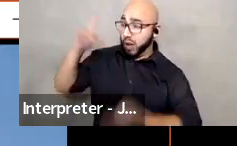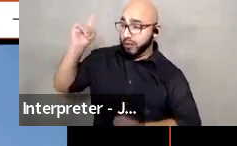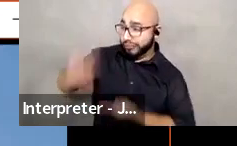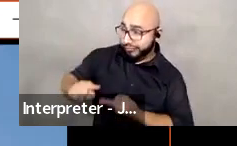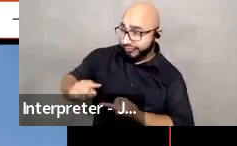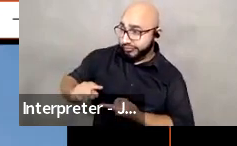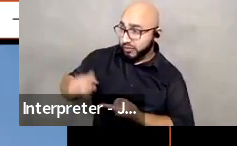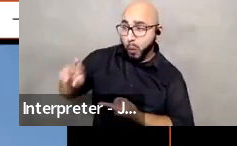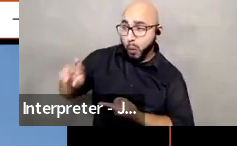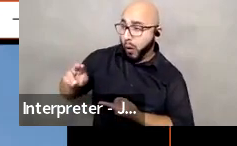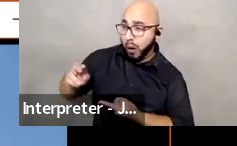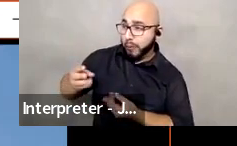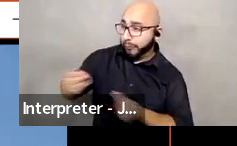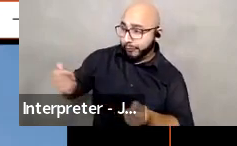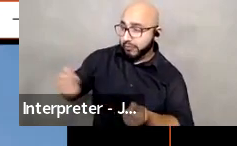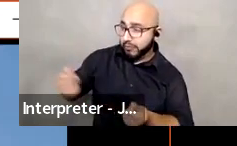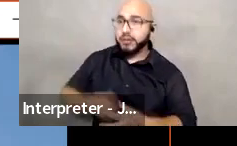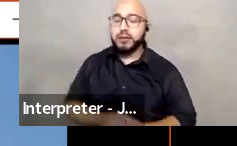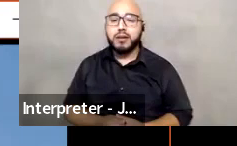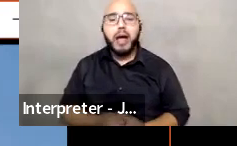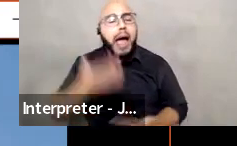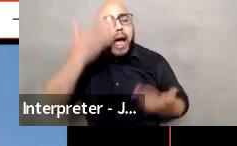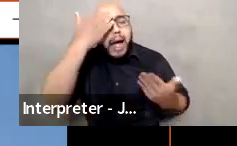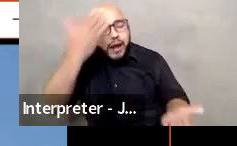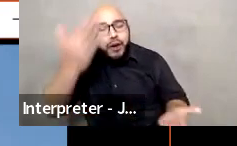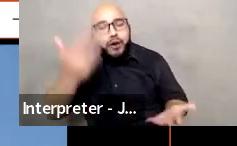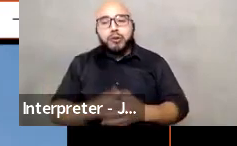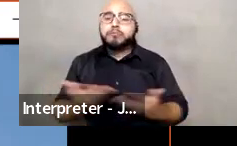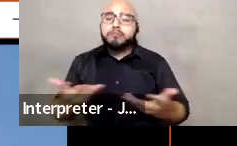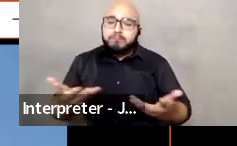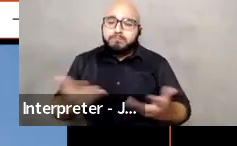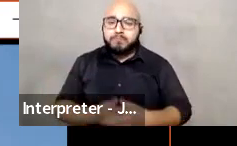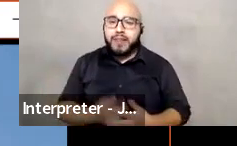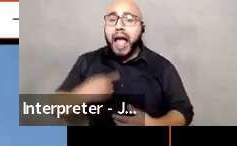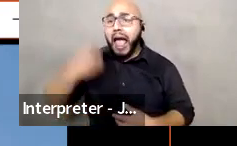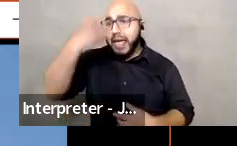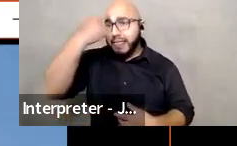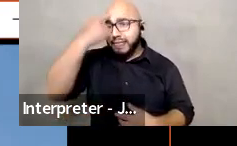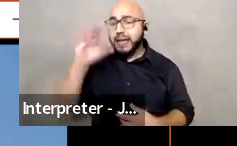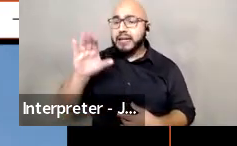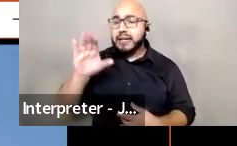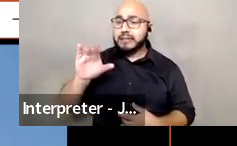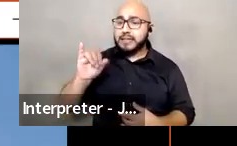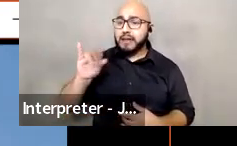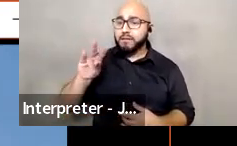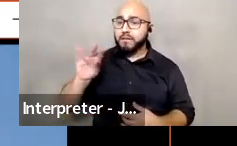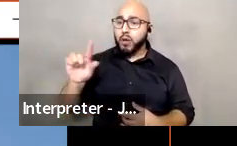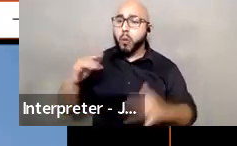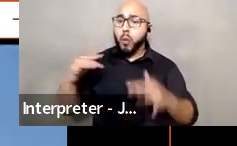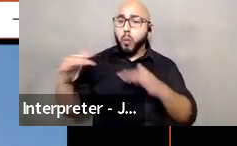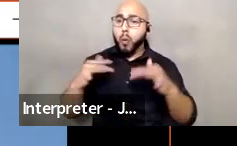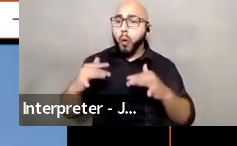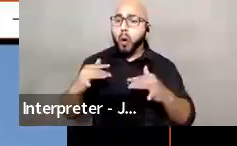You know, I don't know. I think sometimes the. I think Civil. War reenactments are very. Often. They.